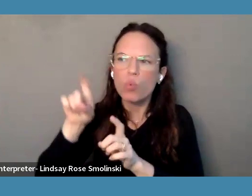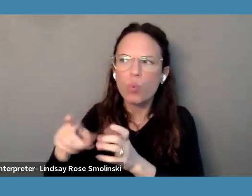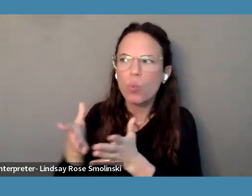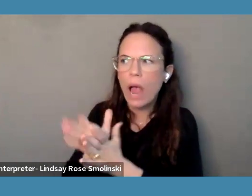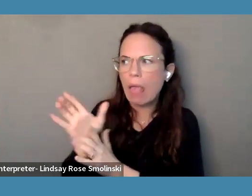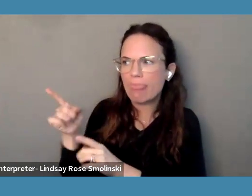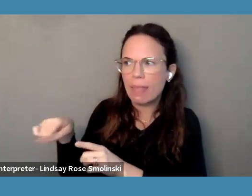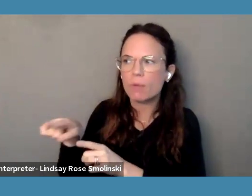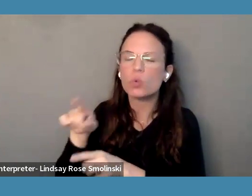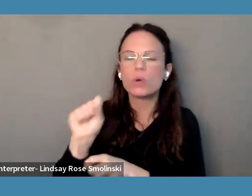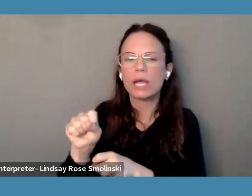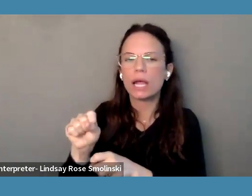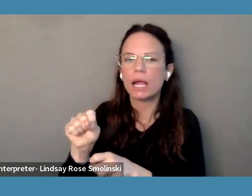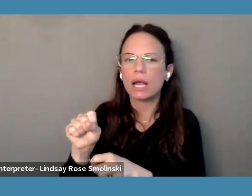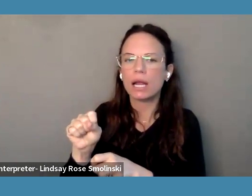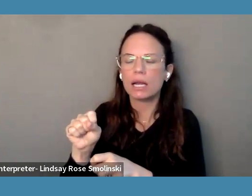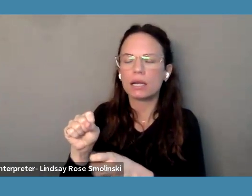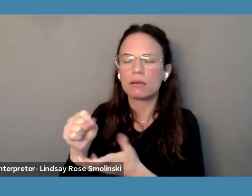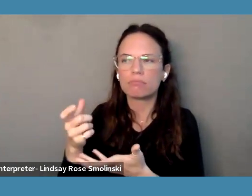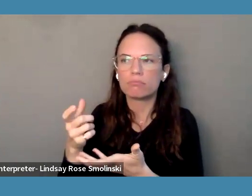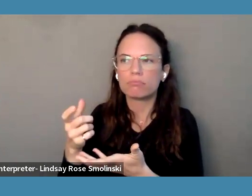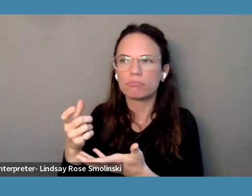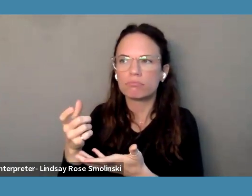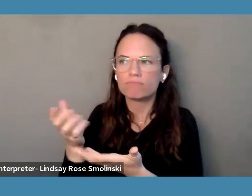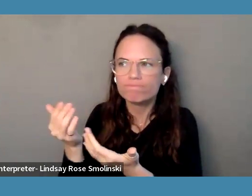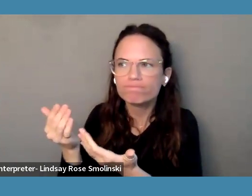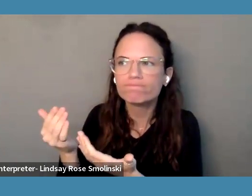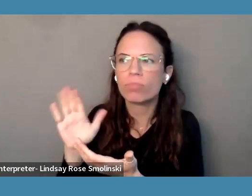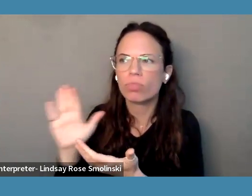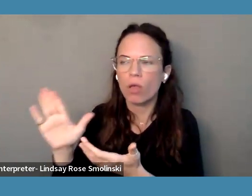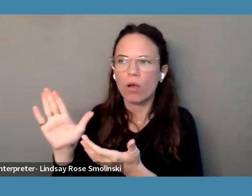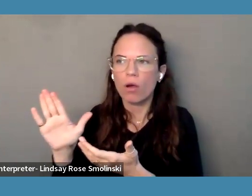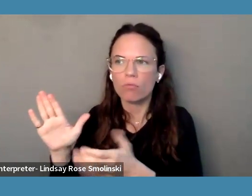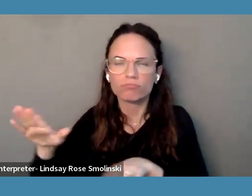that you can elicit the testimony that is pertinent